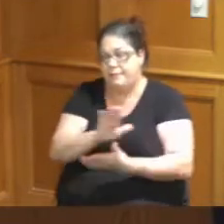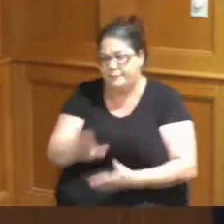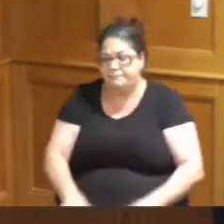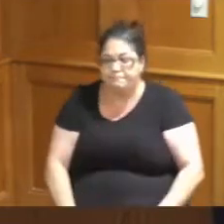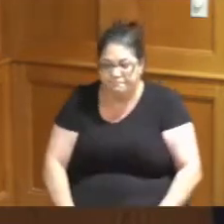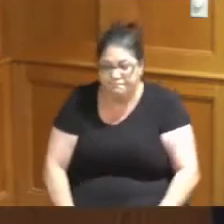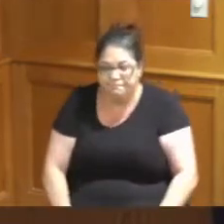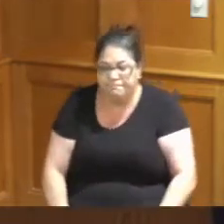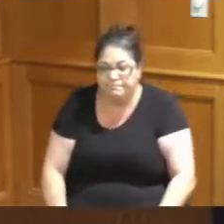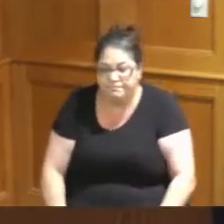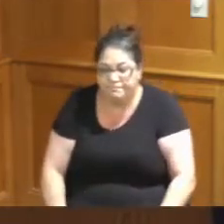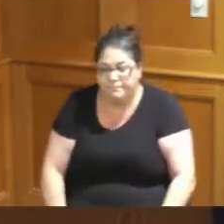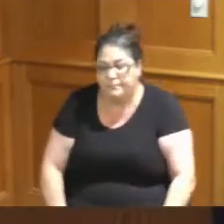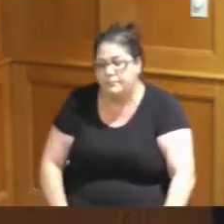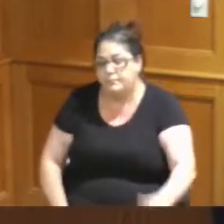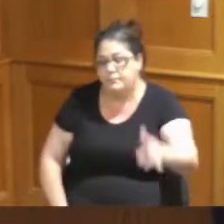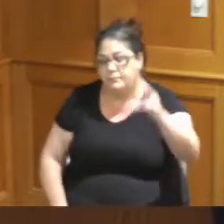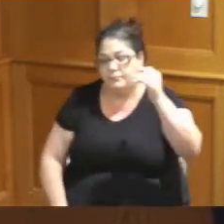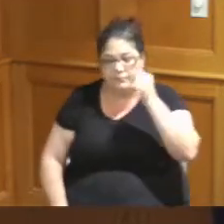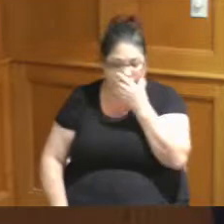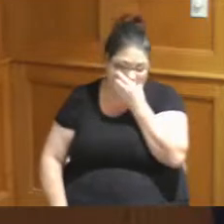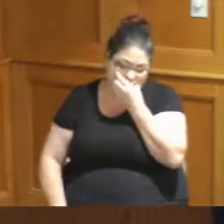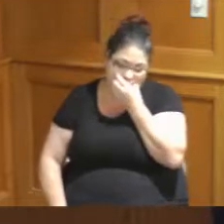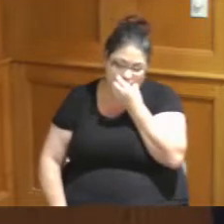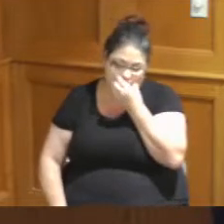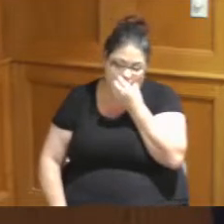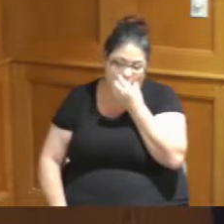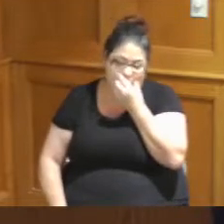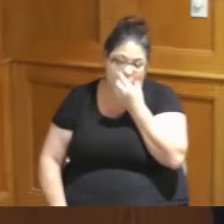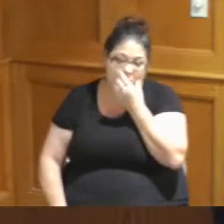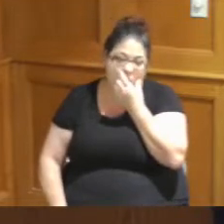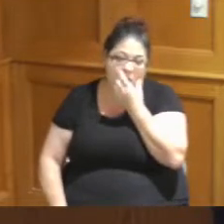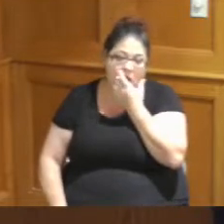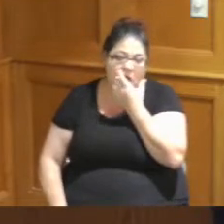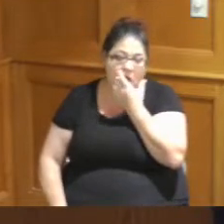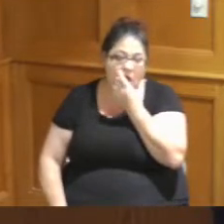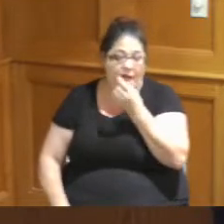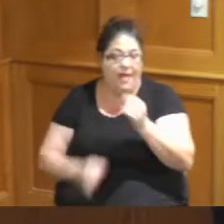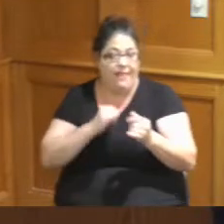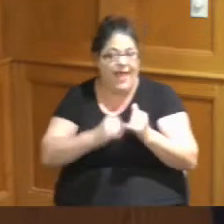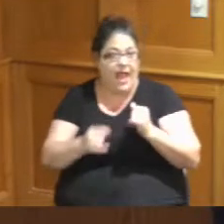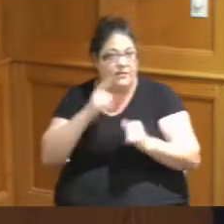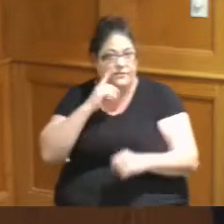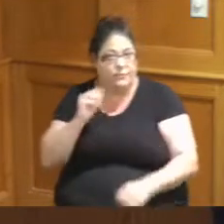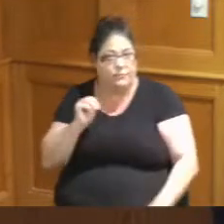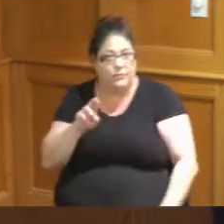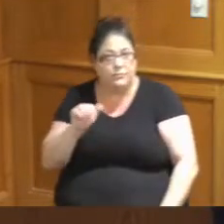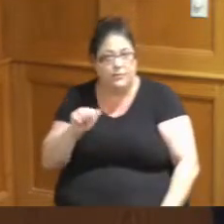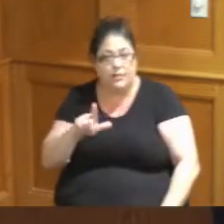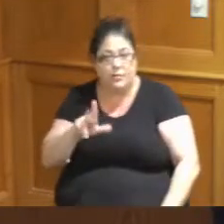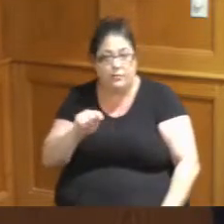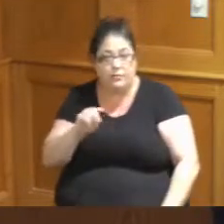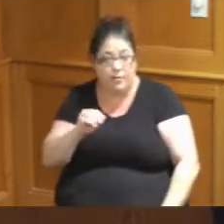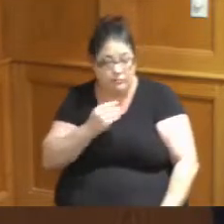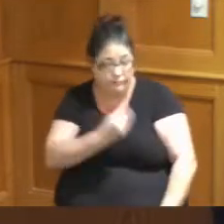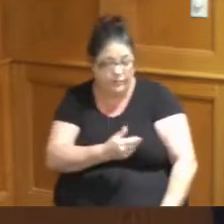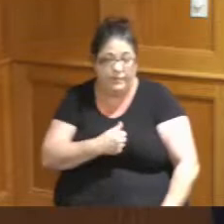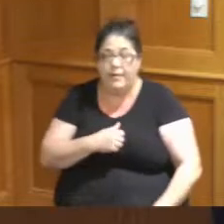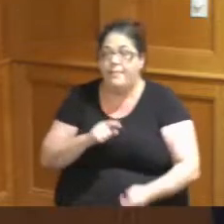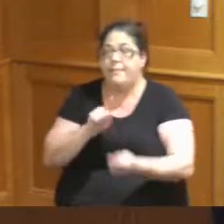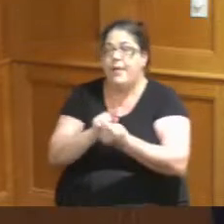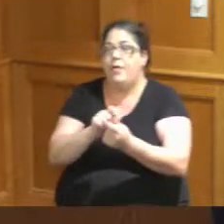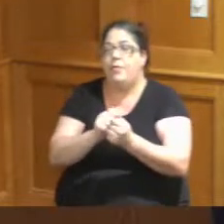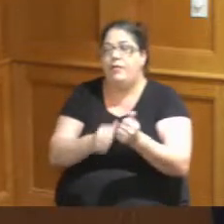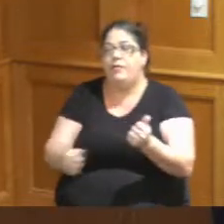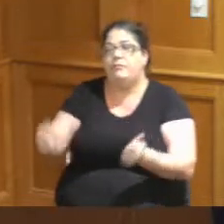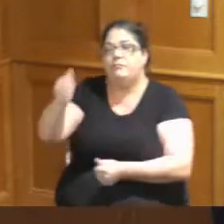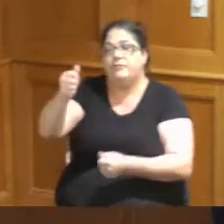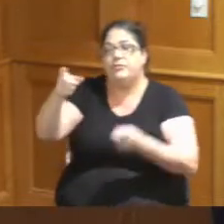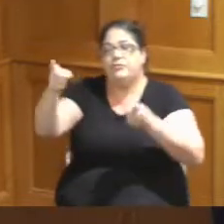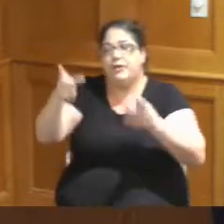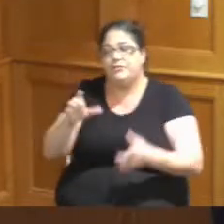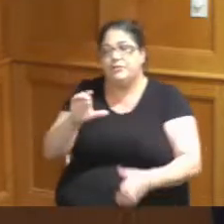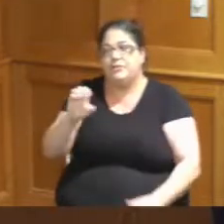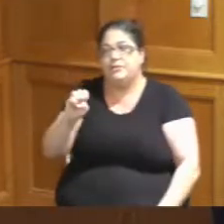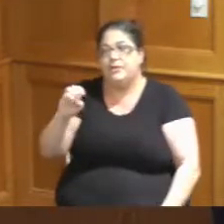my last thing that I have Mr Aluotto is that I met with the Executive Director CEO of the Sharonville